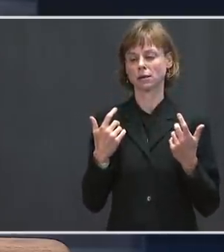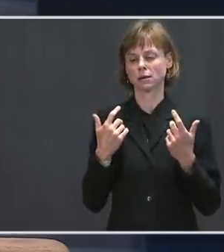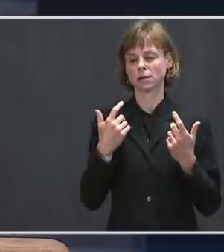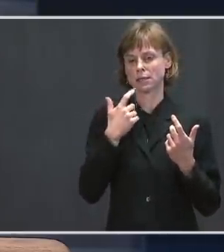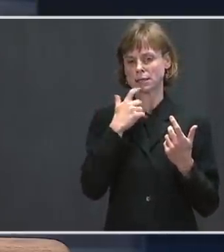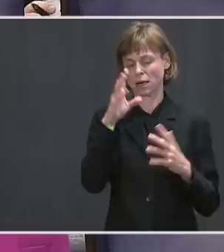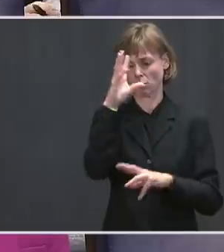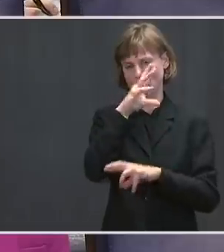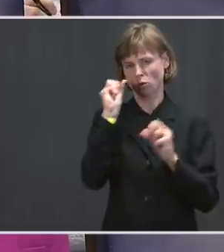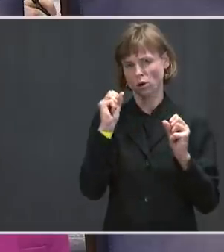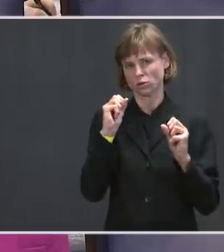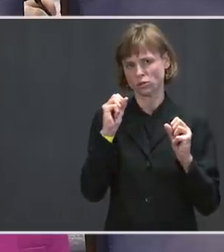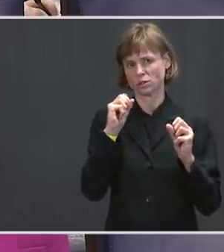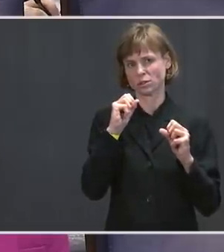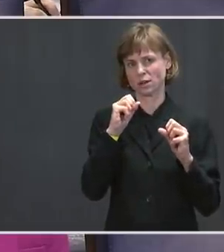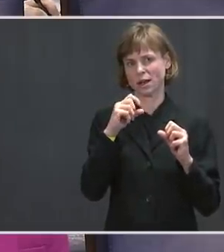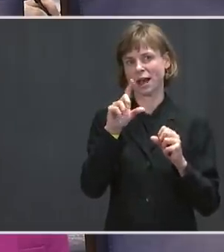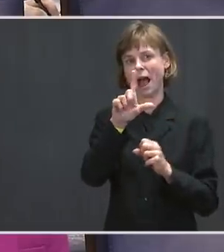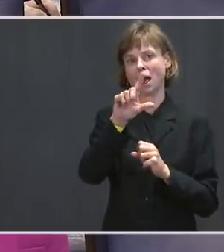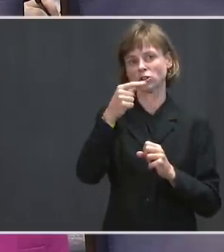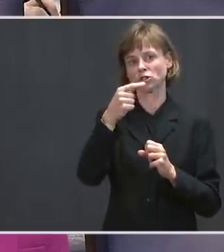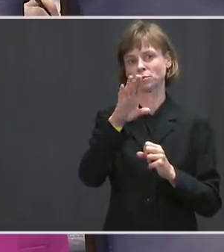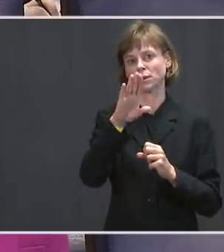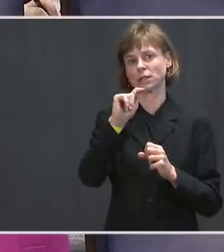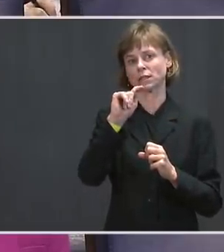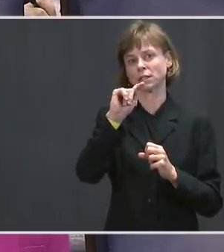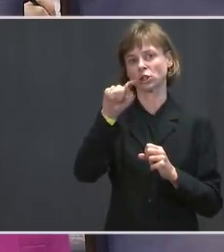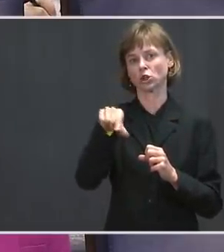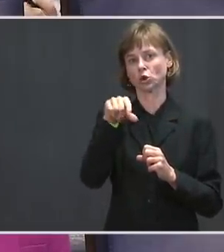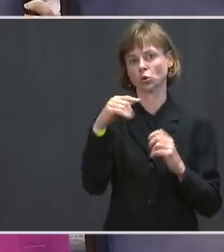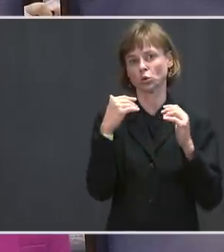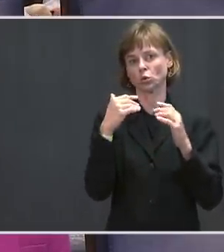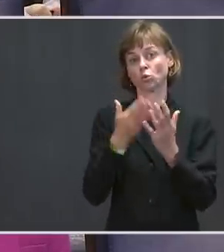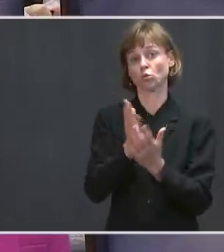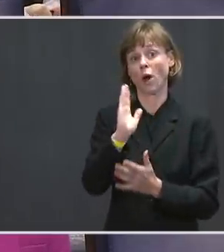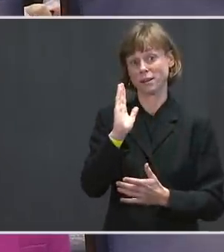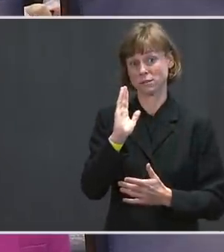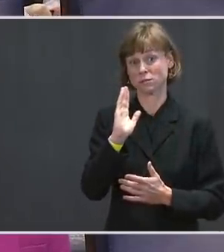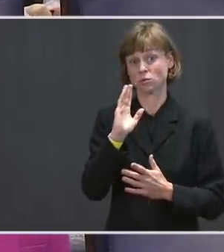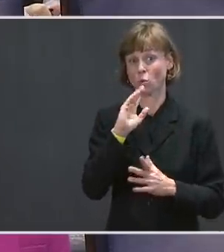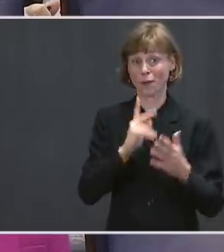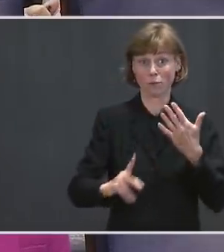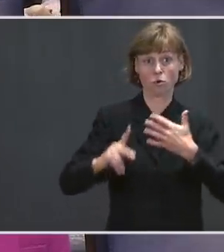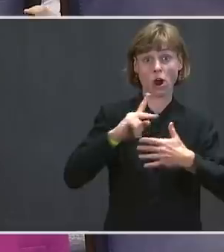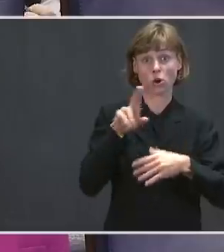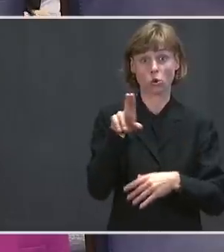making LGBTQ human rights a priority in US foreign policy within one week of the administration,